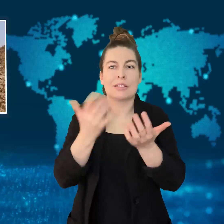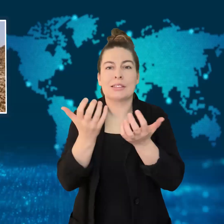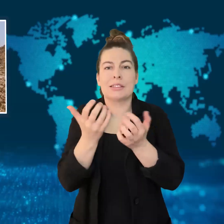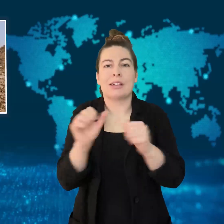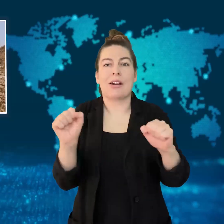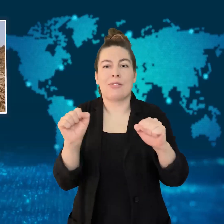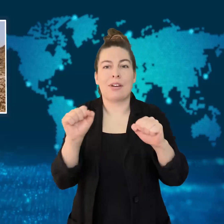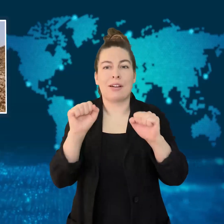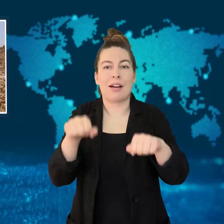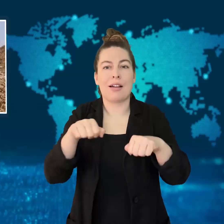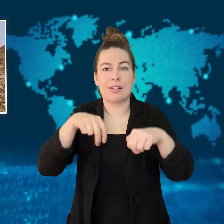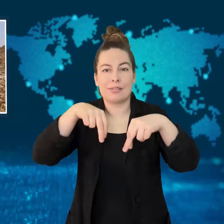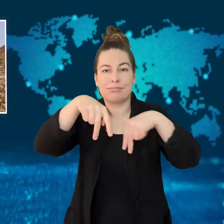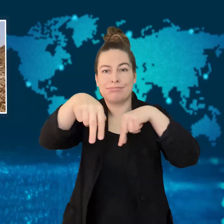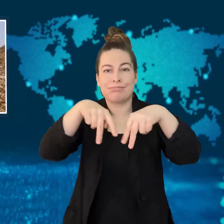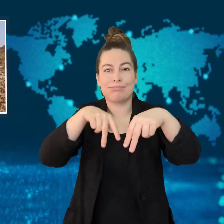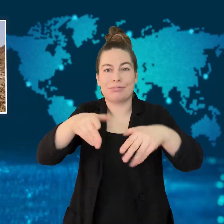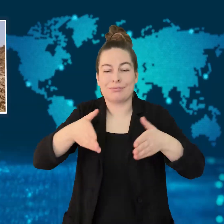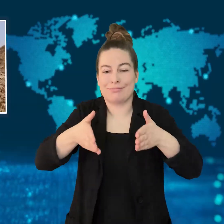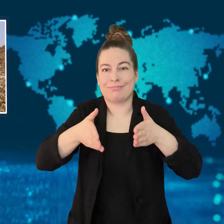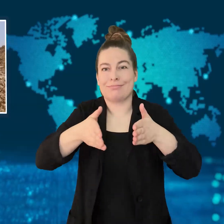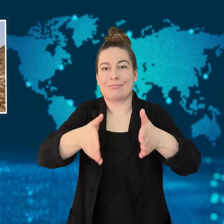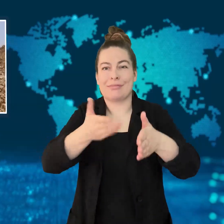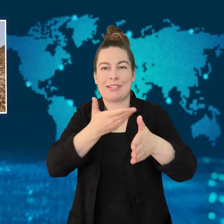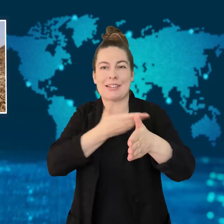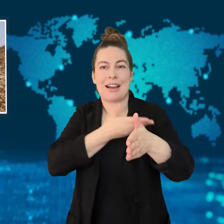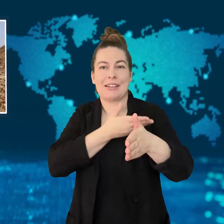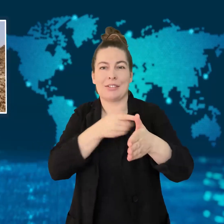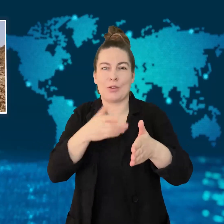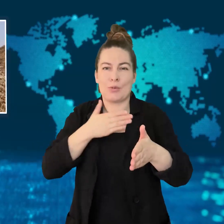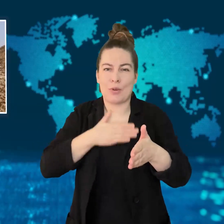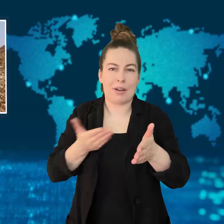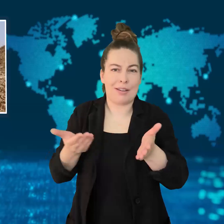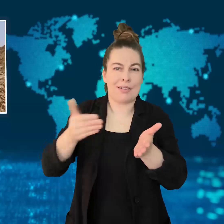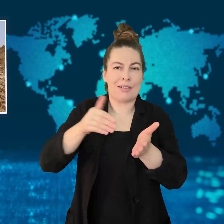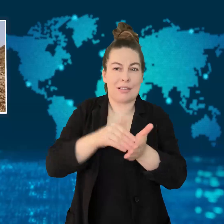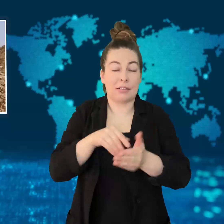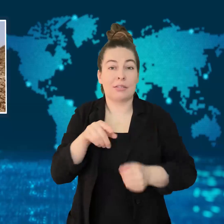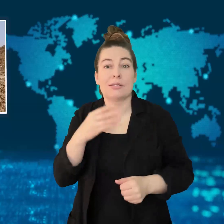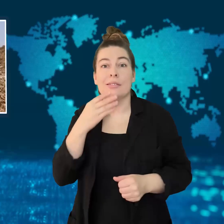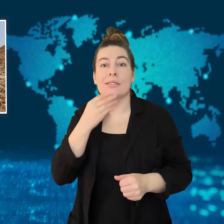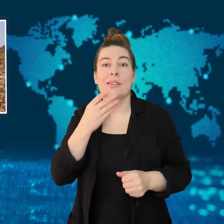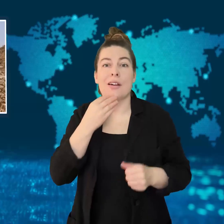permanently seize parts of the region.